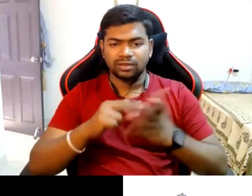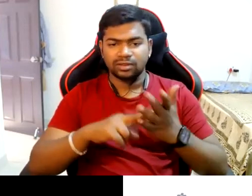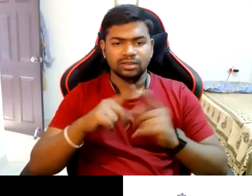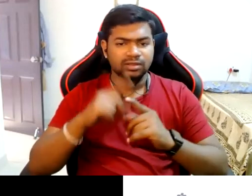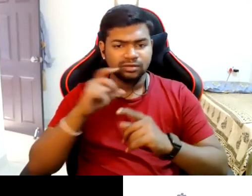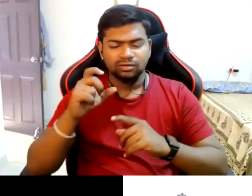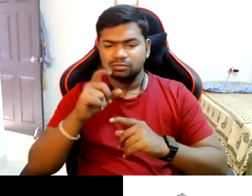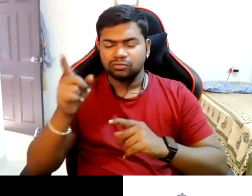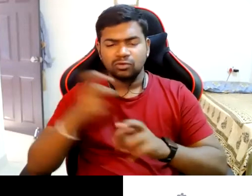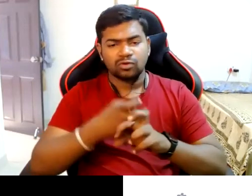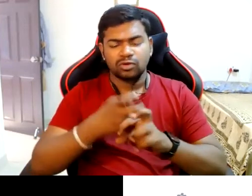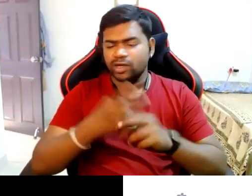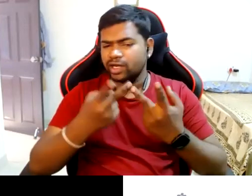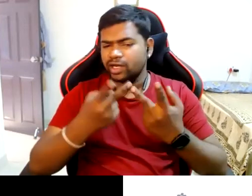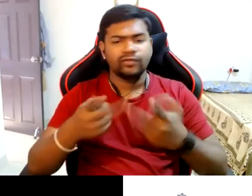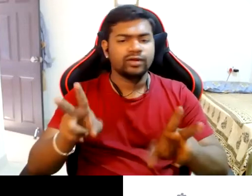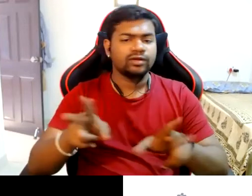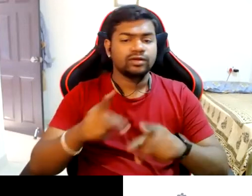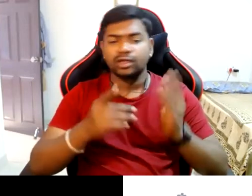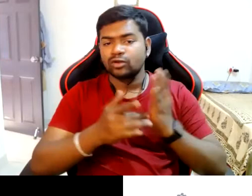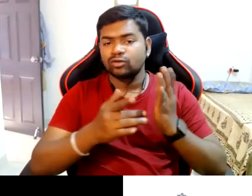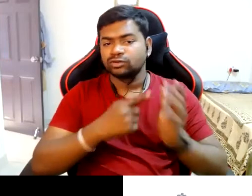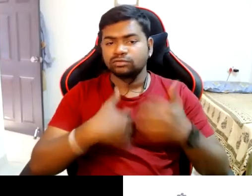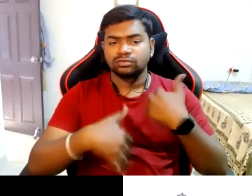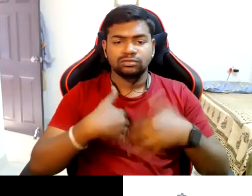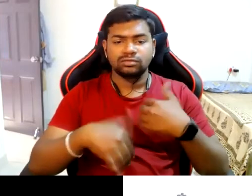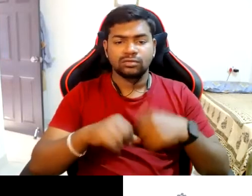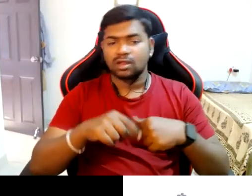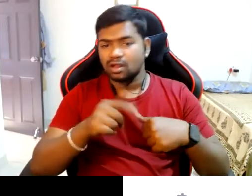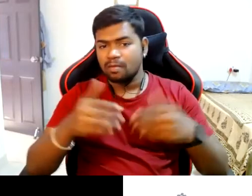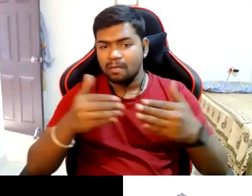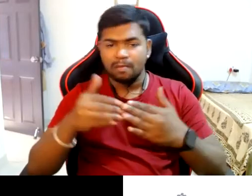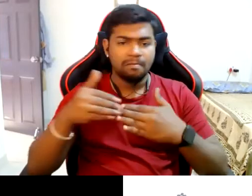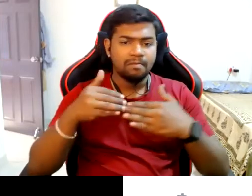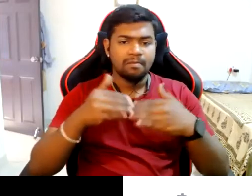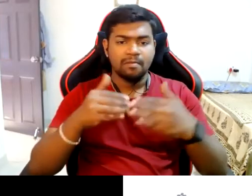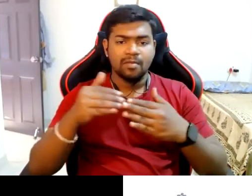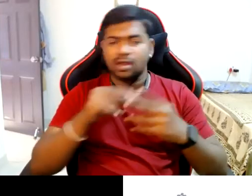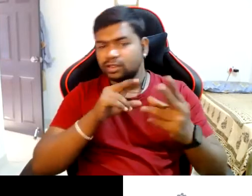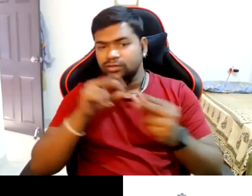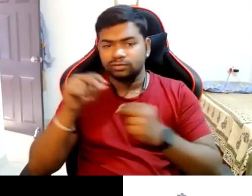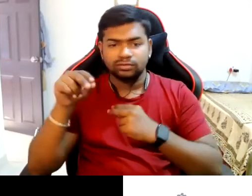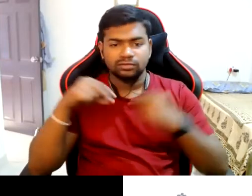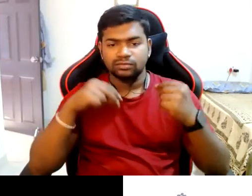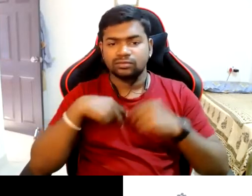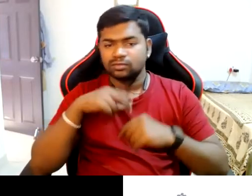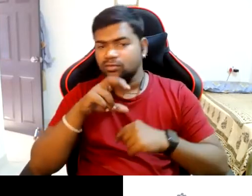Technologically I was struggling and then there were meetings and everyone just speak and I just don't know what is